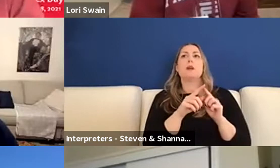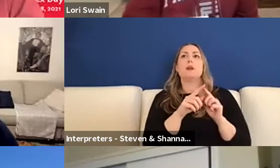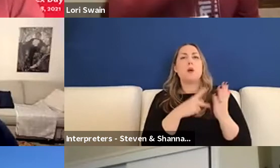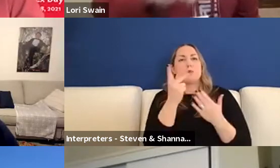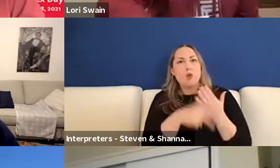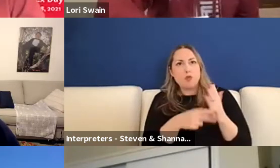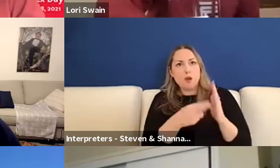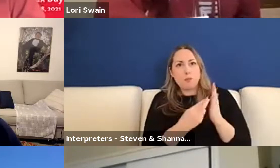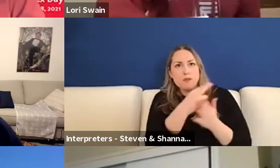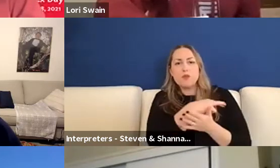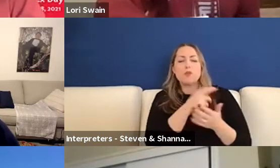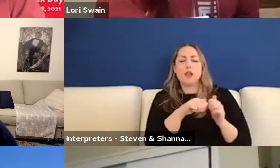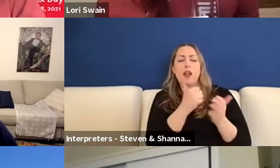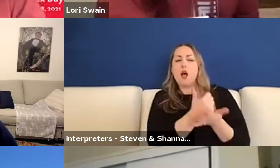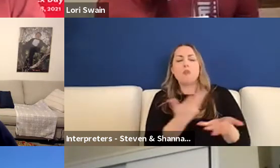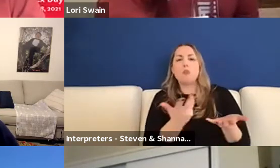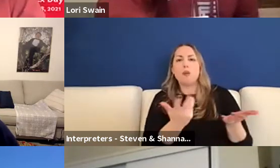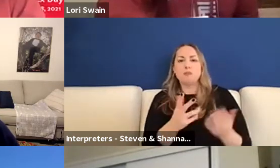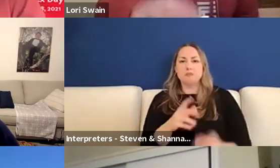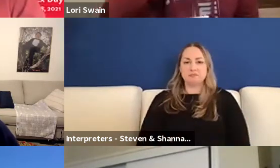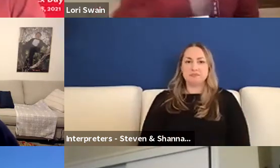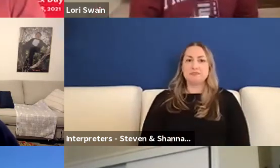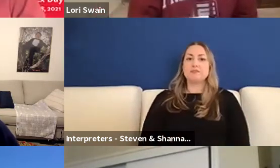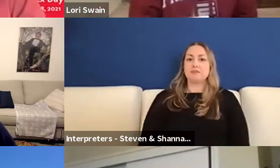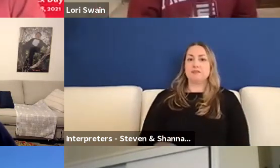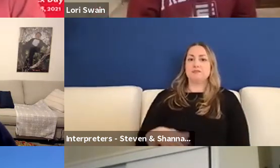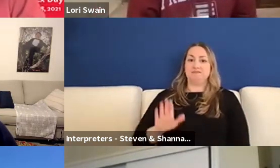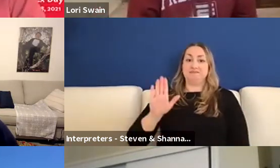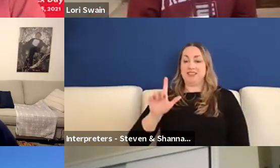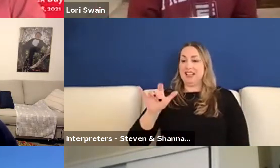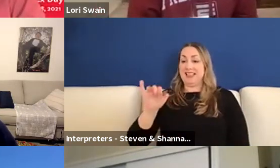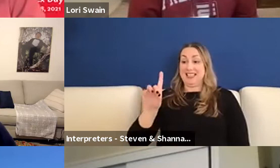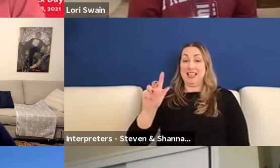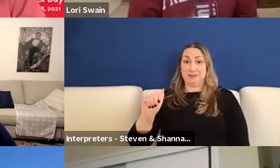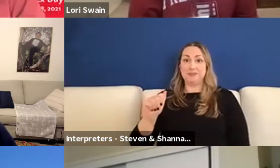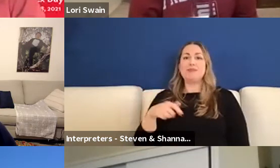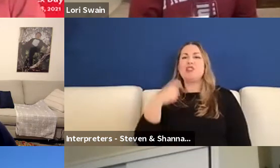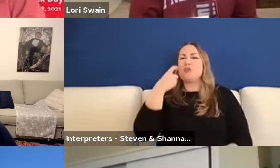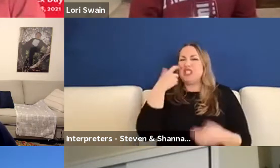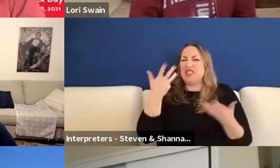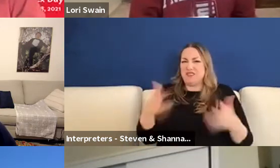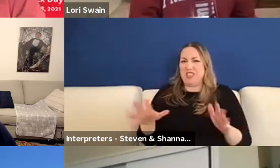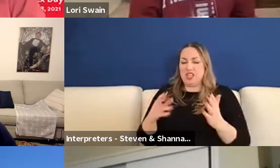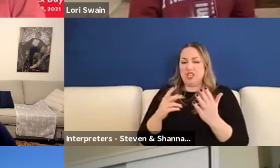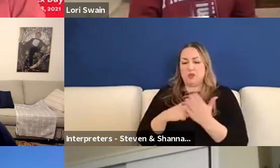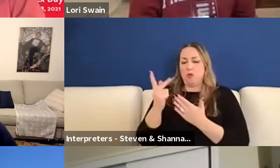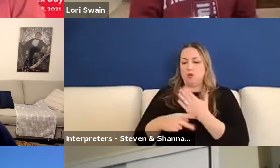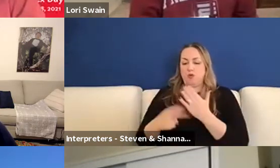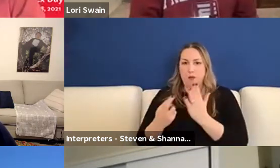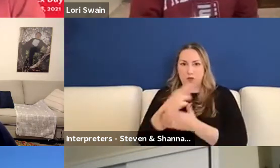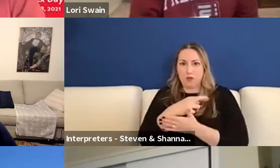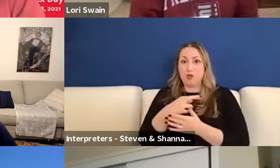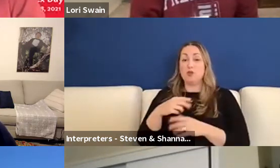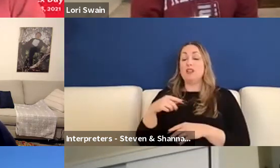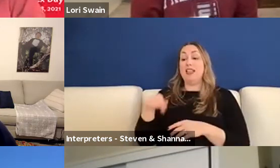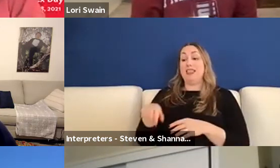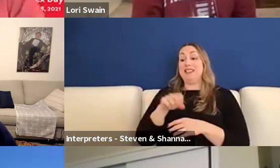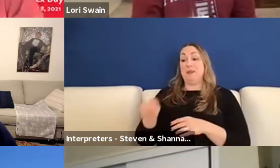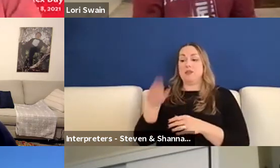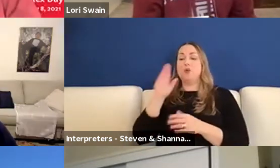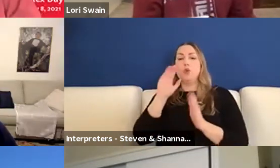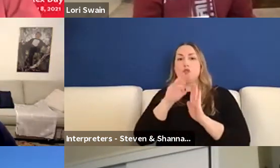Well, I I'll go first because we just finished program review our department, and we're in curriculum review this semester. And